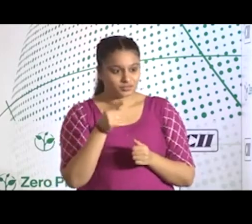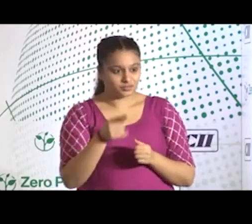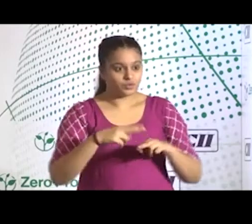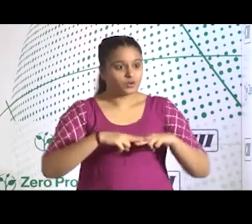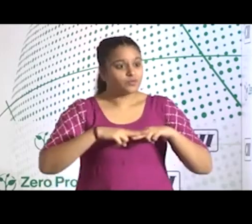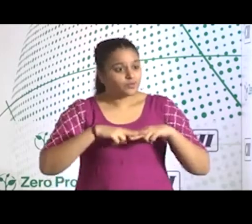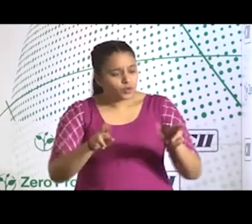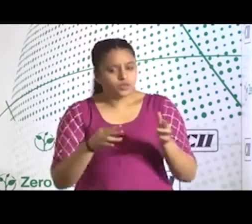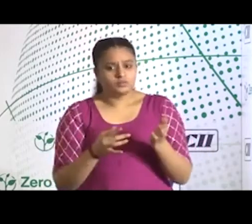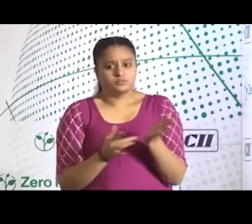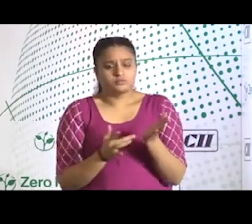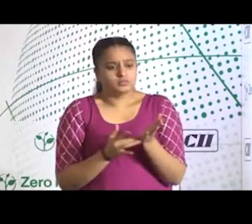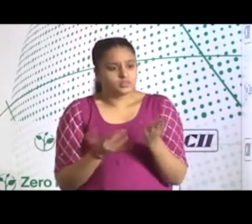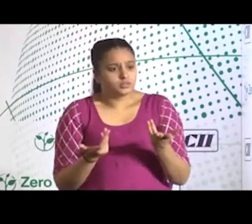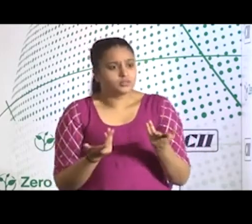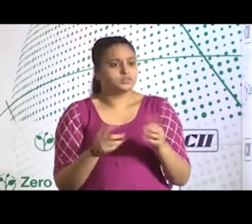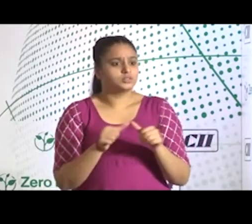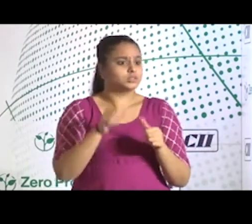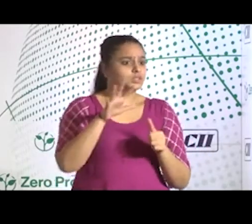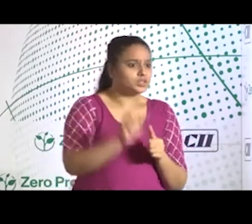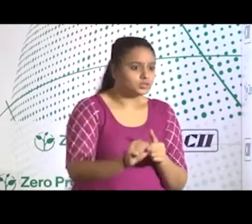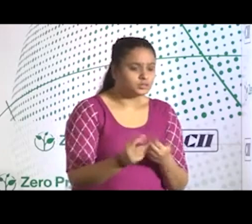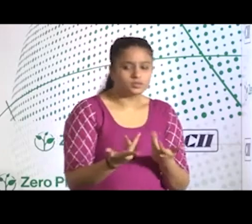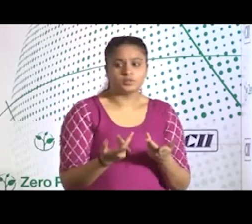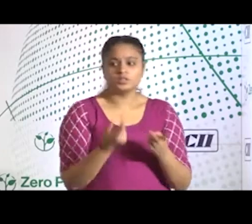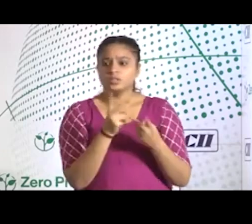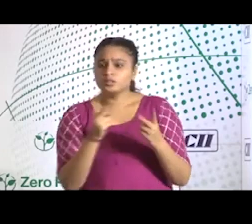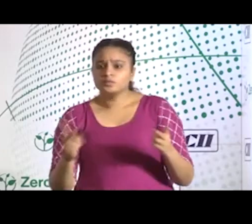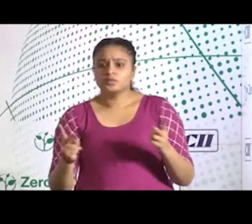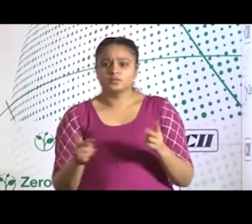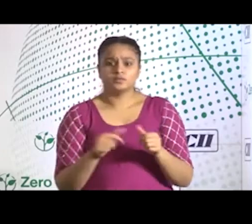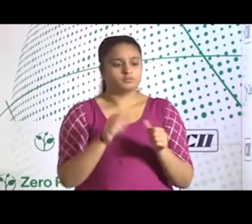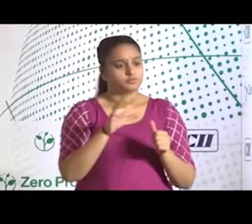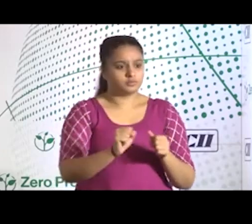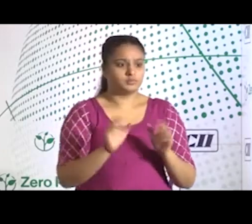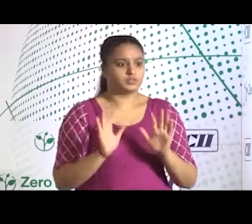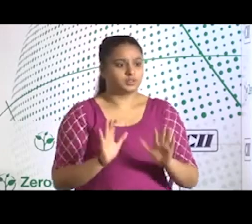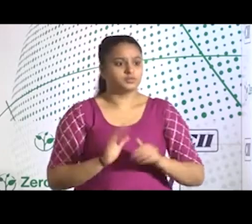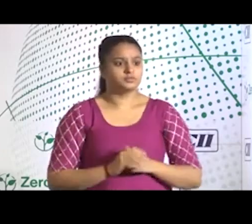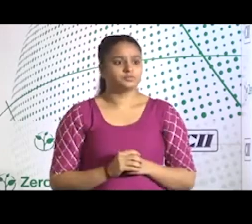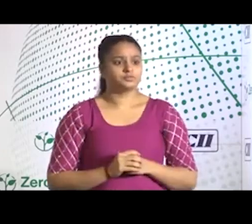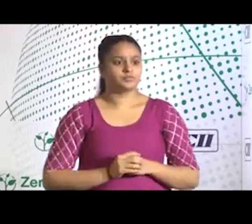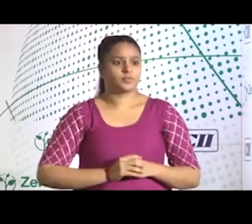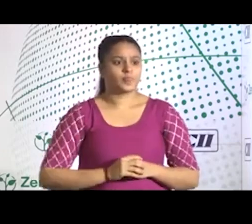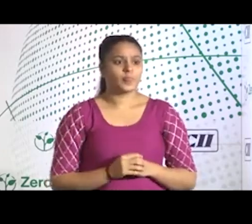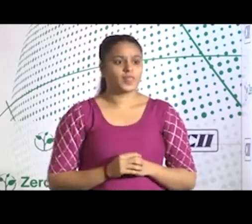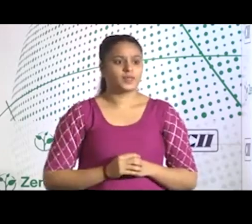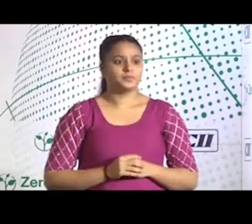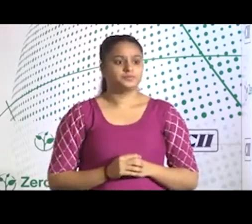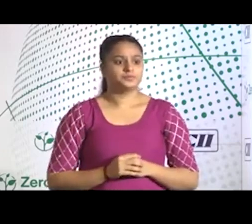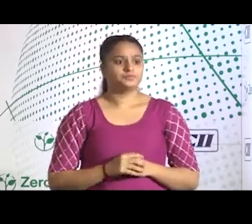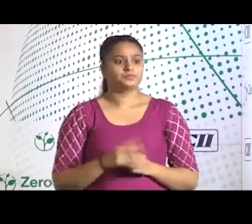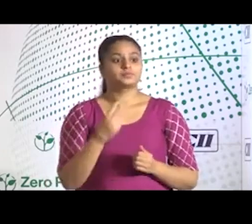It comes with a screen reader, comes with the ability to use it with switches, it comes with the ability to control it with voice,